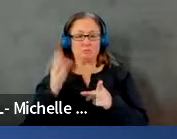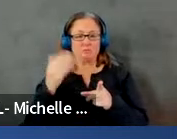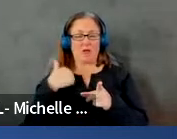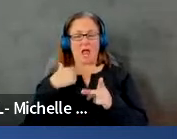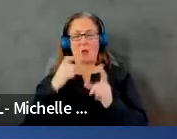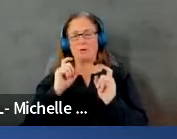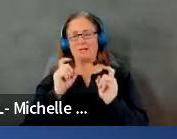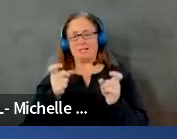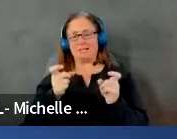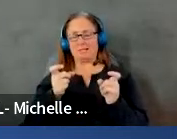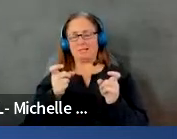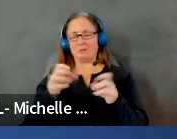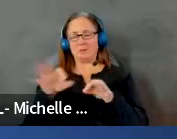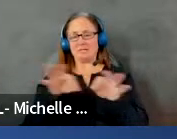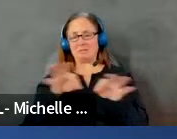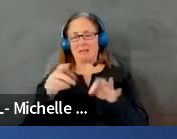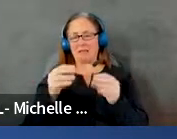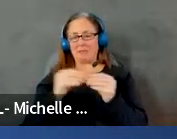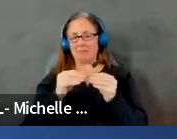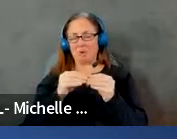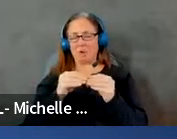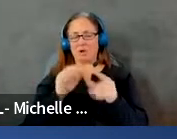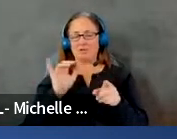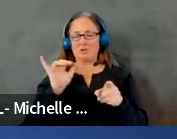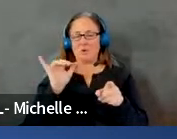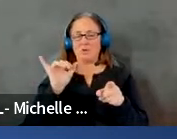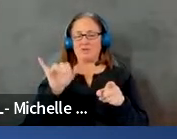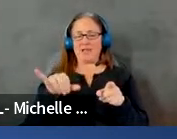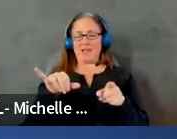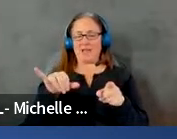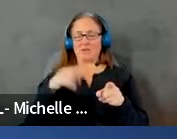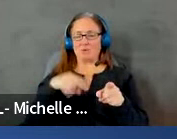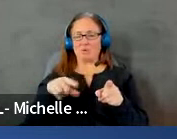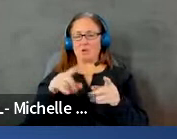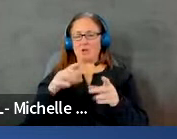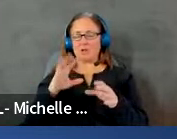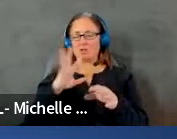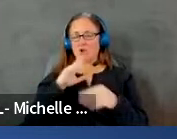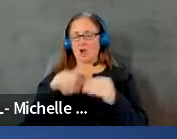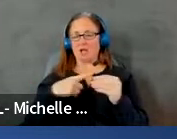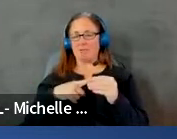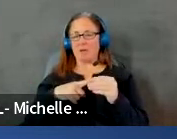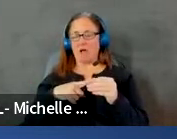of explain it a little bit more. So that's what we refer to as a post deployment audit,